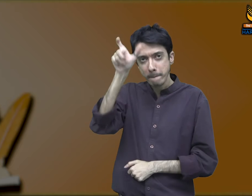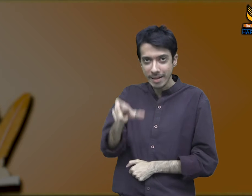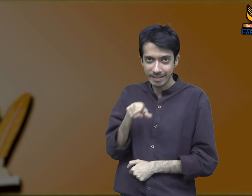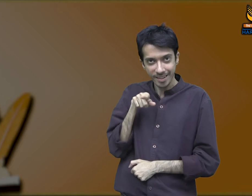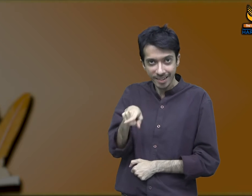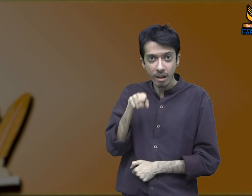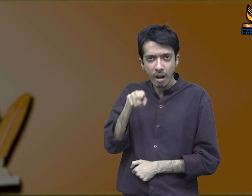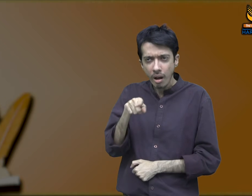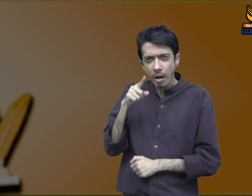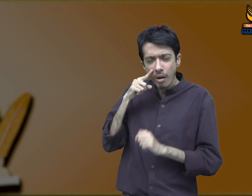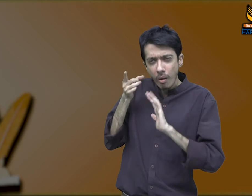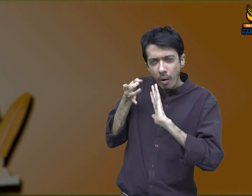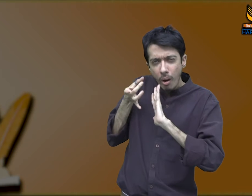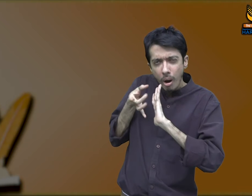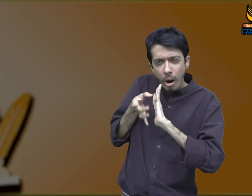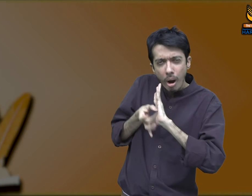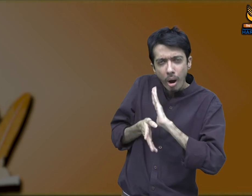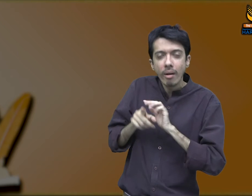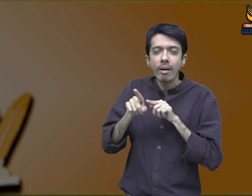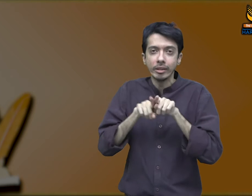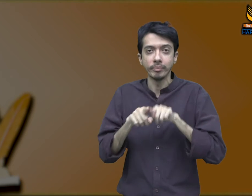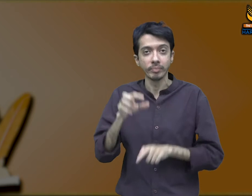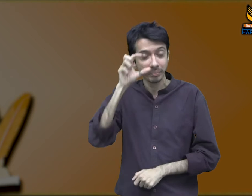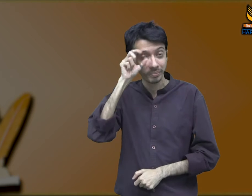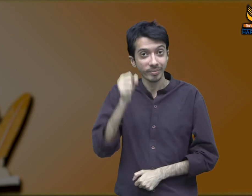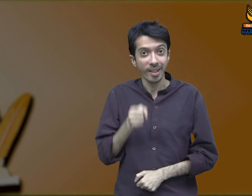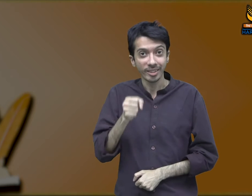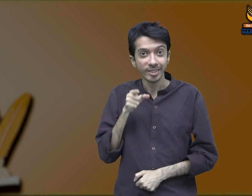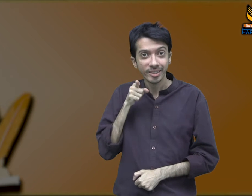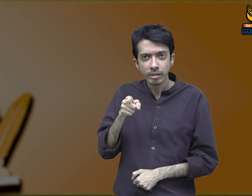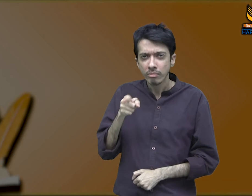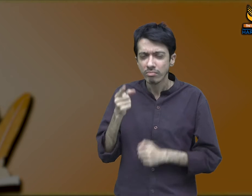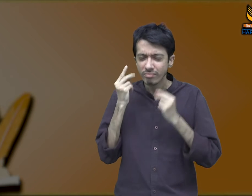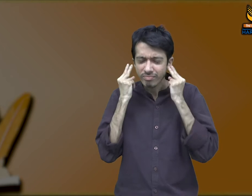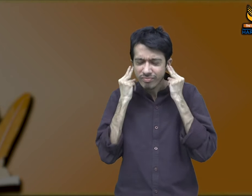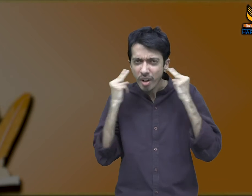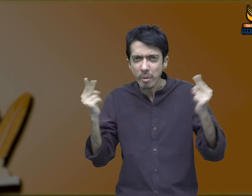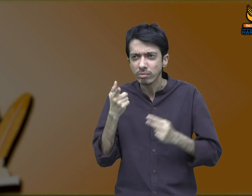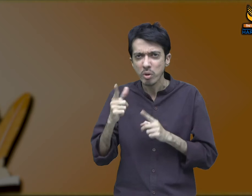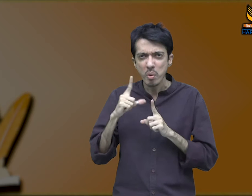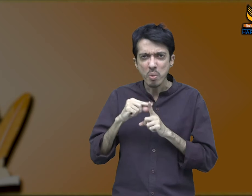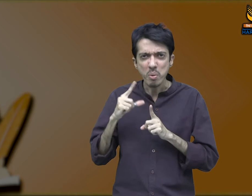It shows the characteristics of a person like there are many odes written for Mahatma Gandhi.